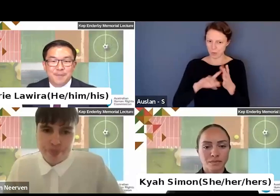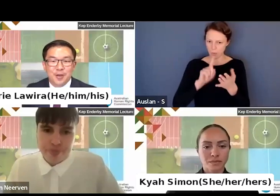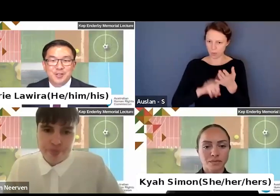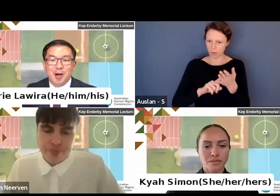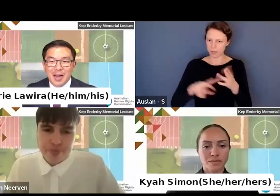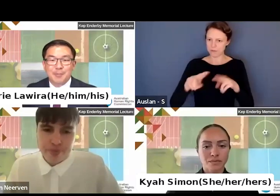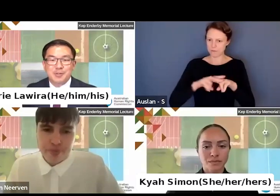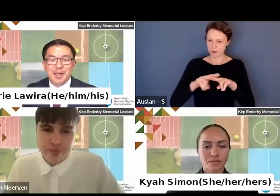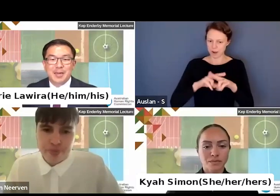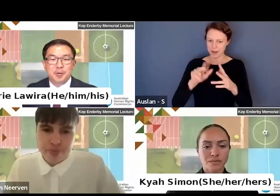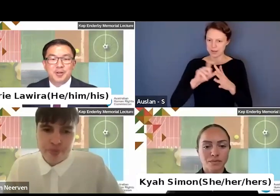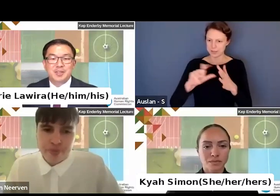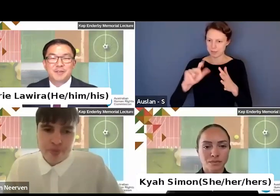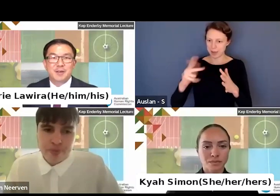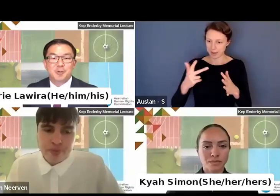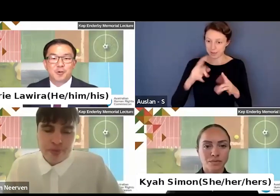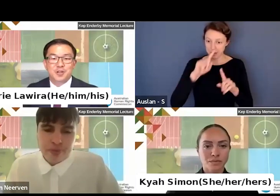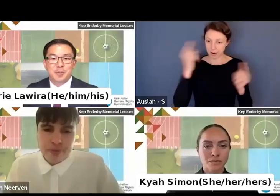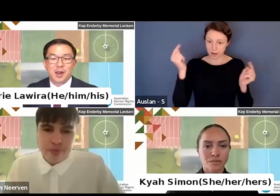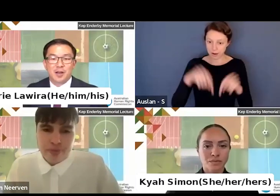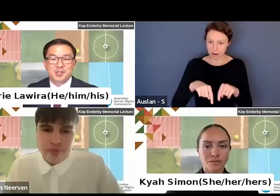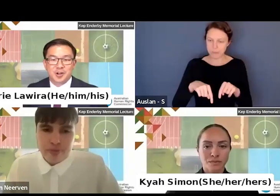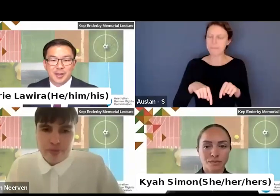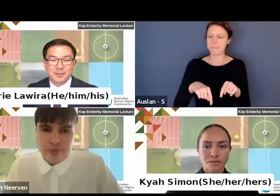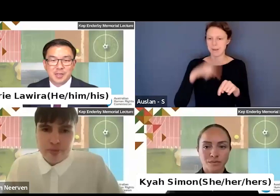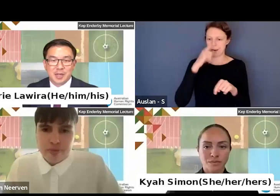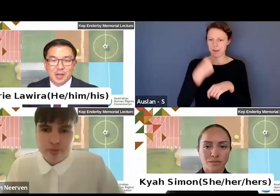For those who aren't able to make it in person, the event will also be livestreamed.